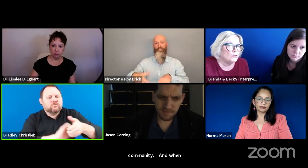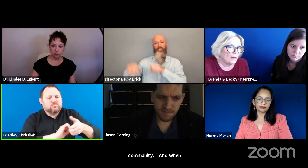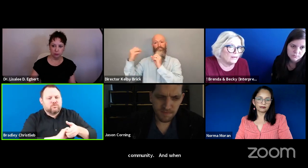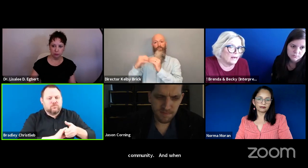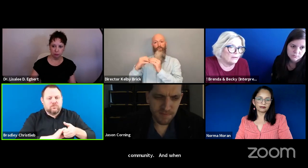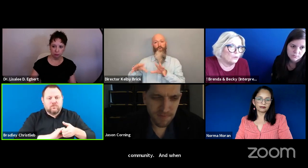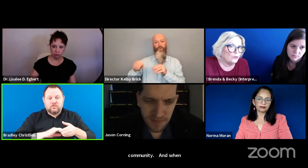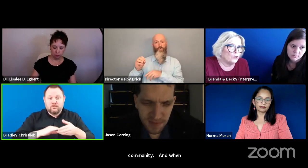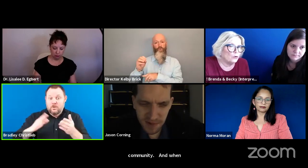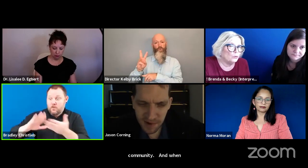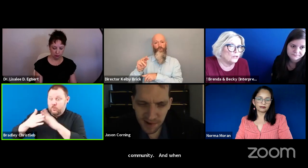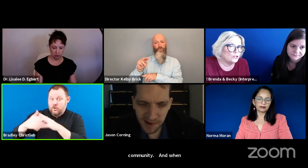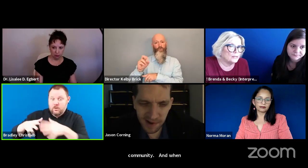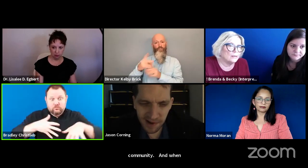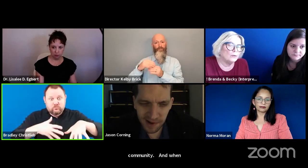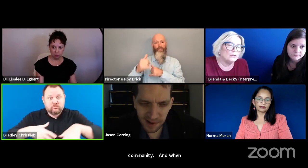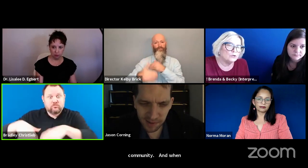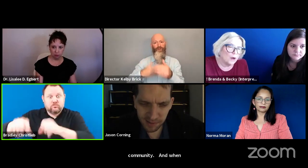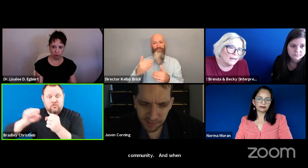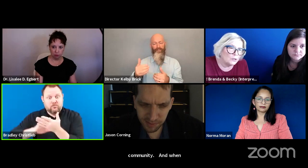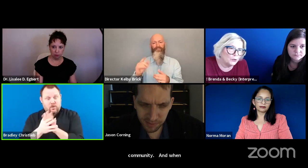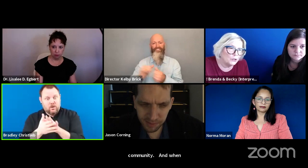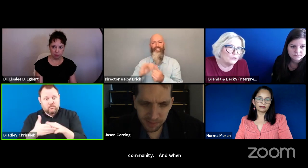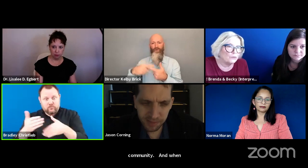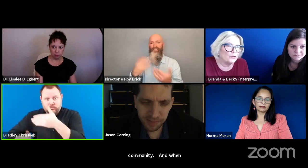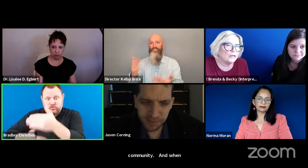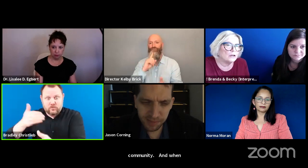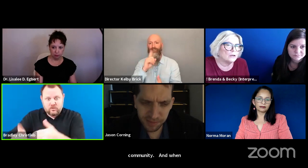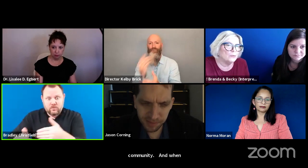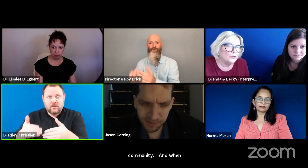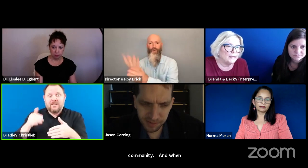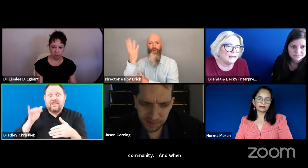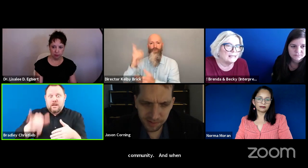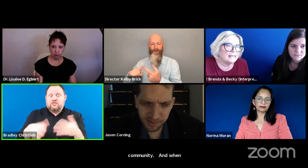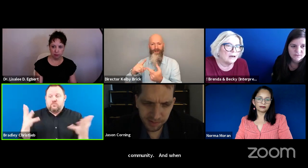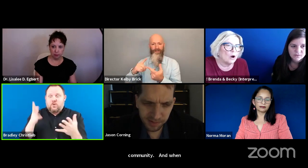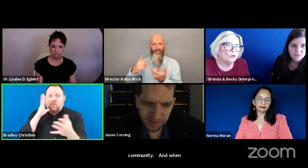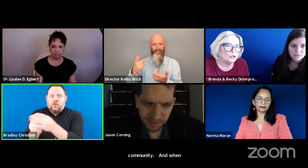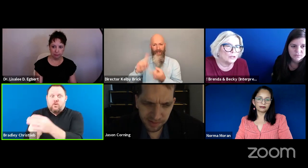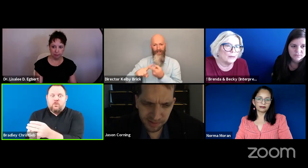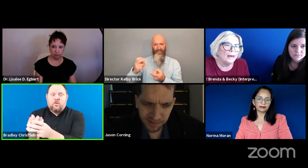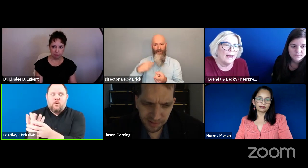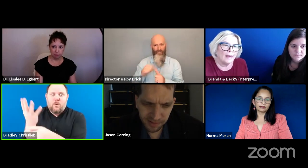to advocate for their own wishes. And we try to push for the community to take ownership.